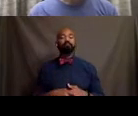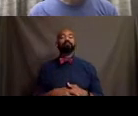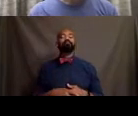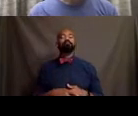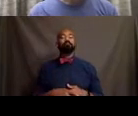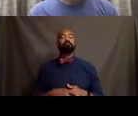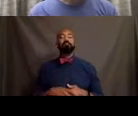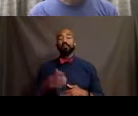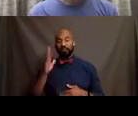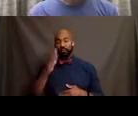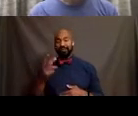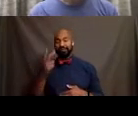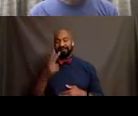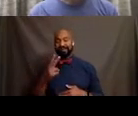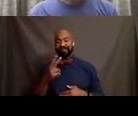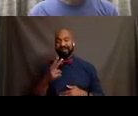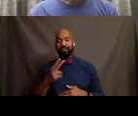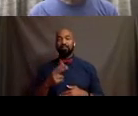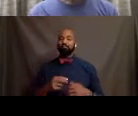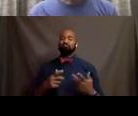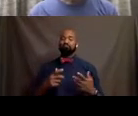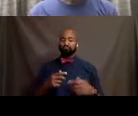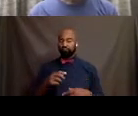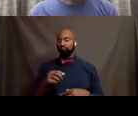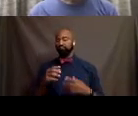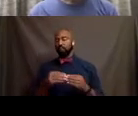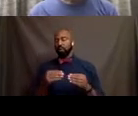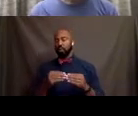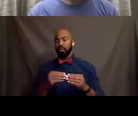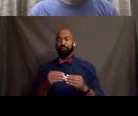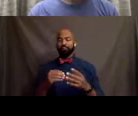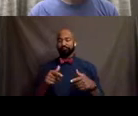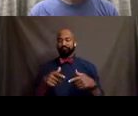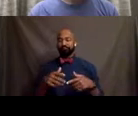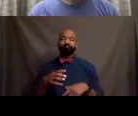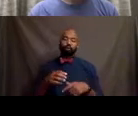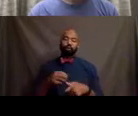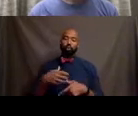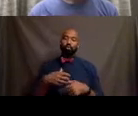and then that deepened voice as well. And maybe a person is just looking for that deepened voice